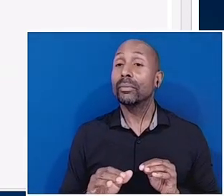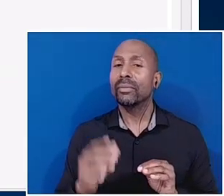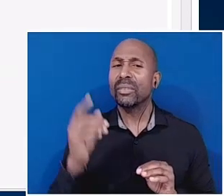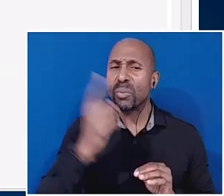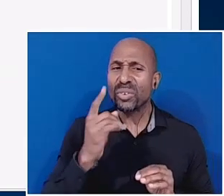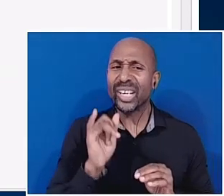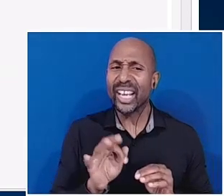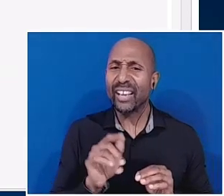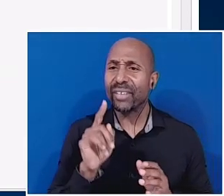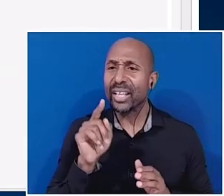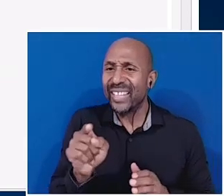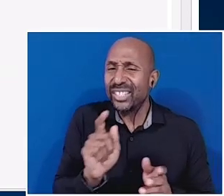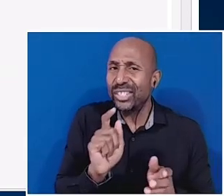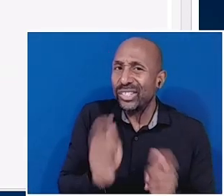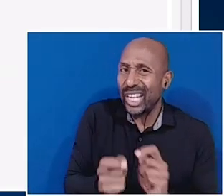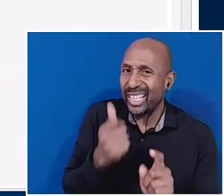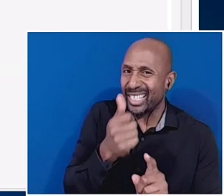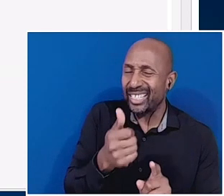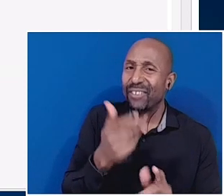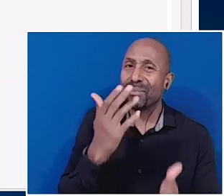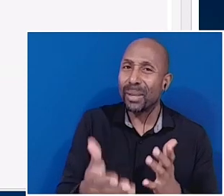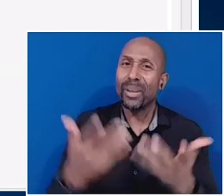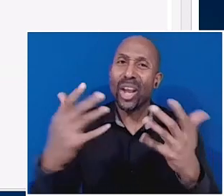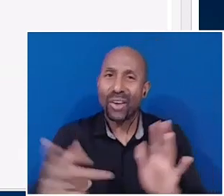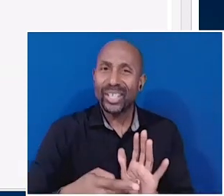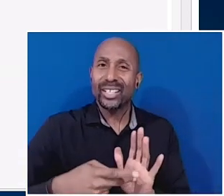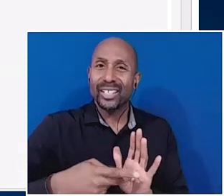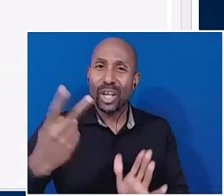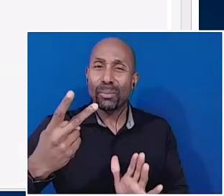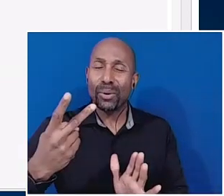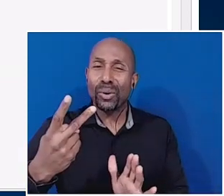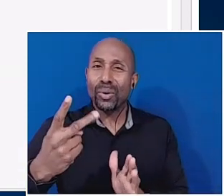and I believe have the discretion to take